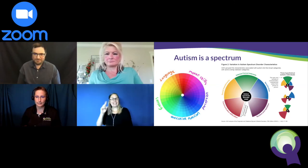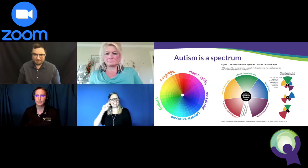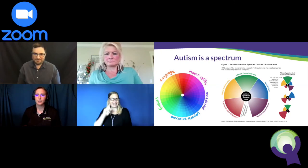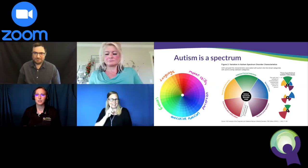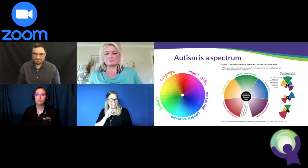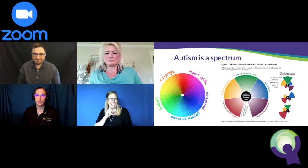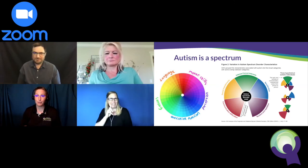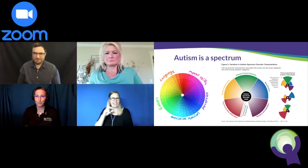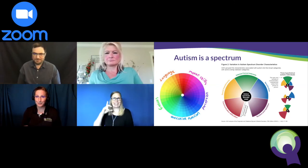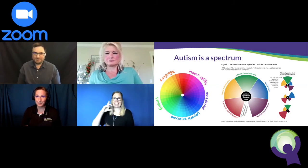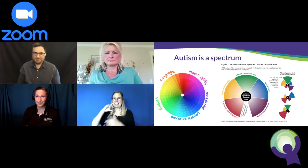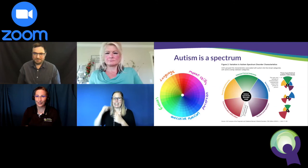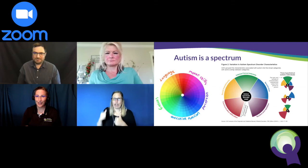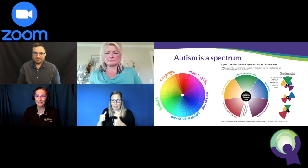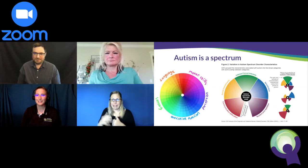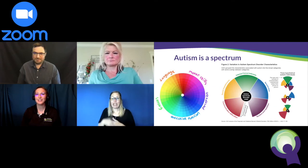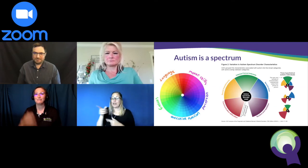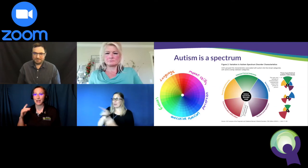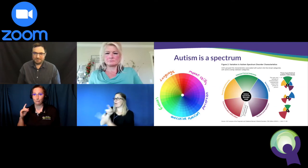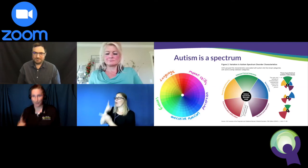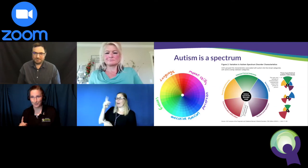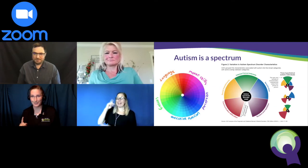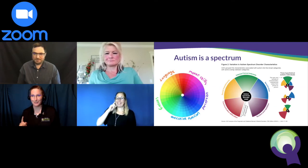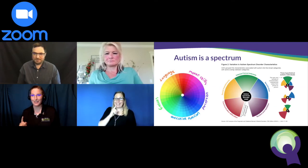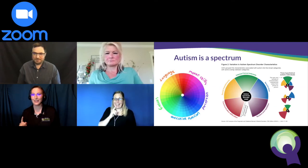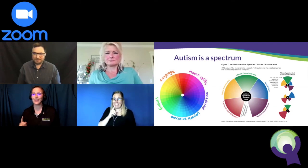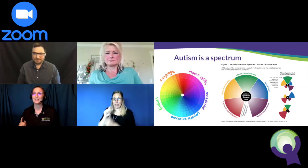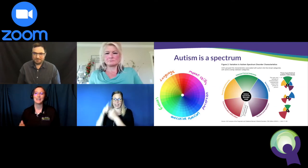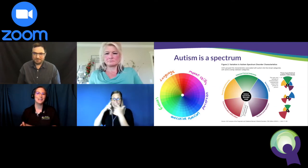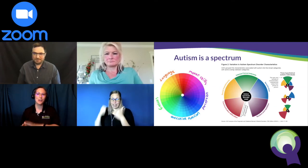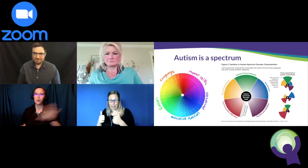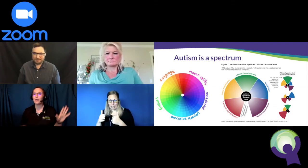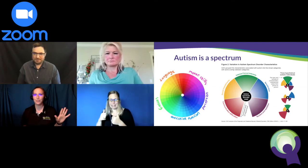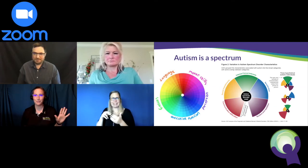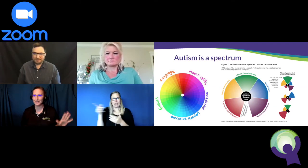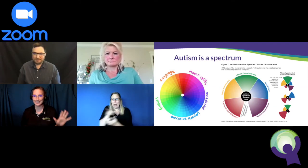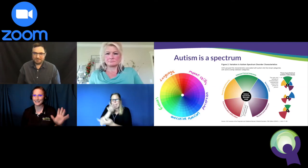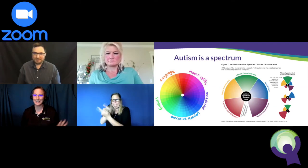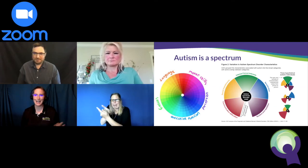When you've met one person with hearing loss, you've met one person with hearing loss and no other person is going to have the